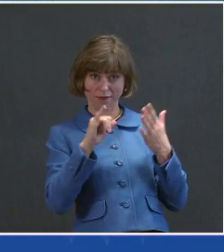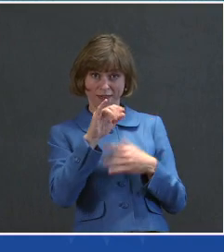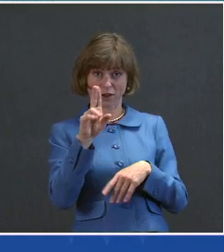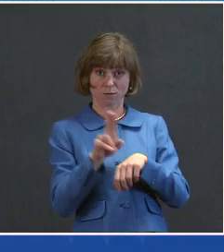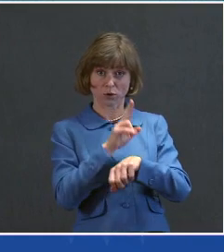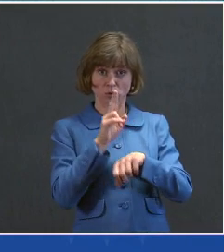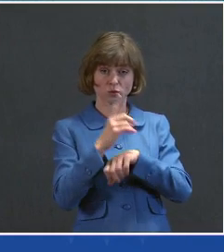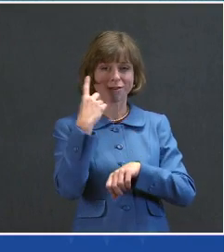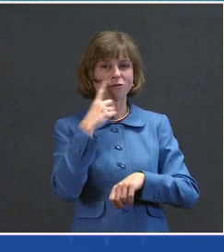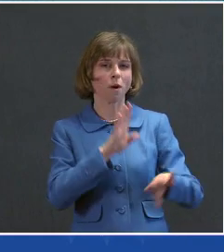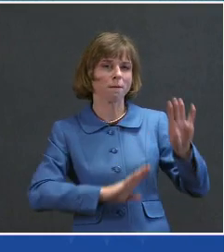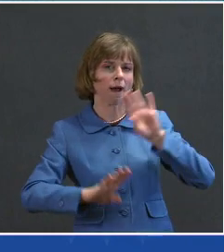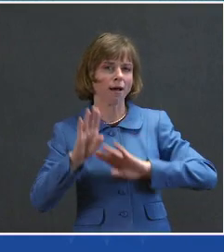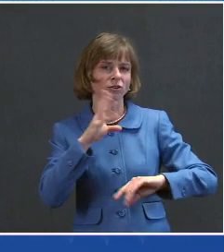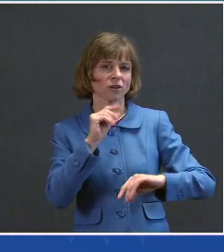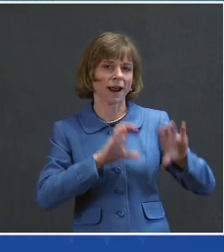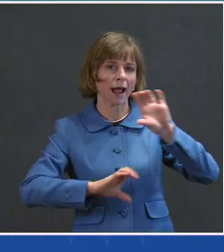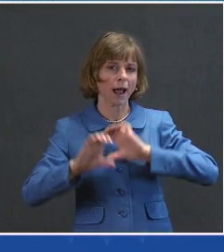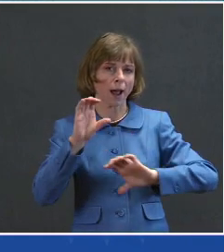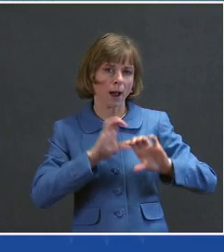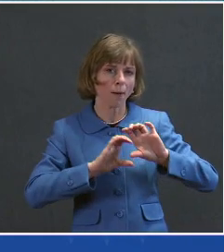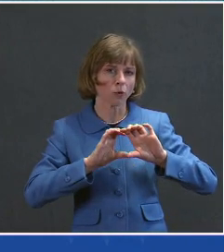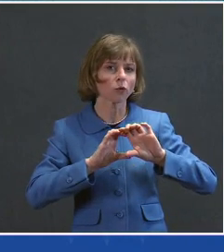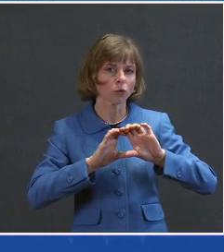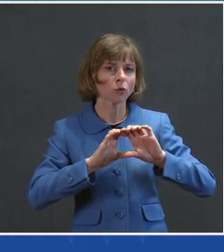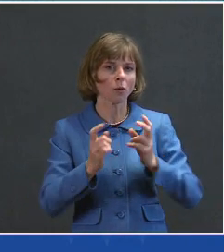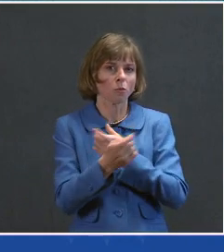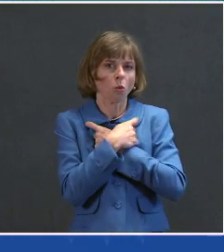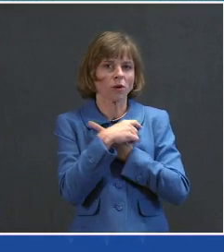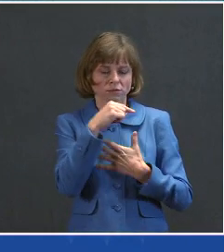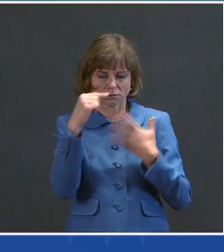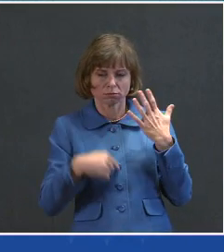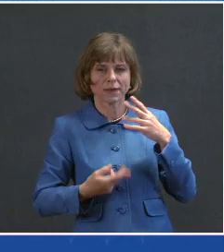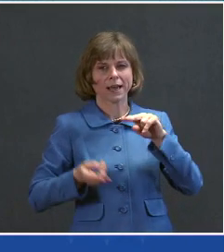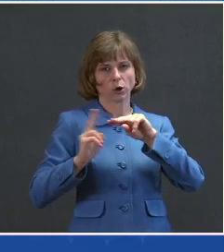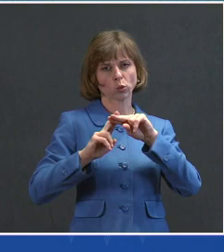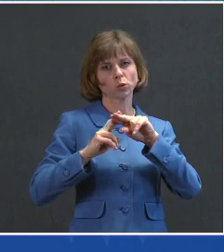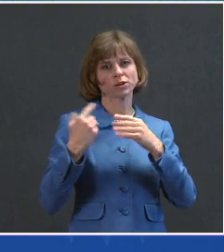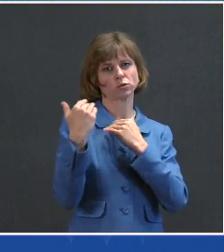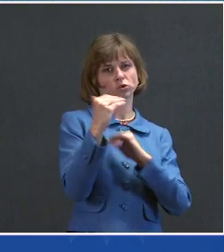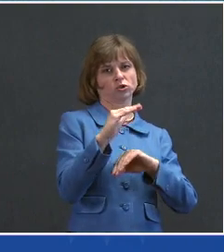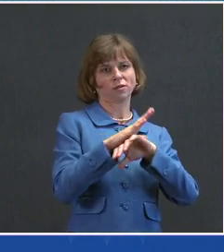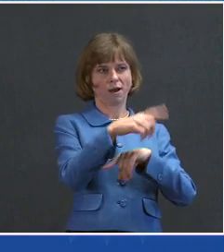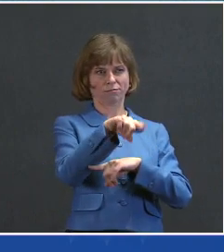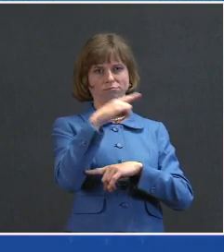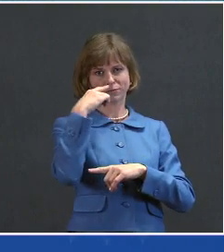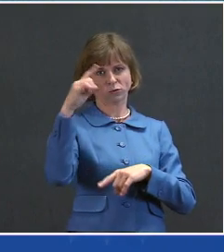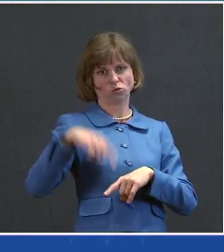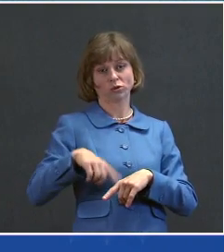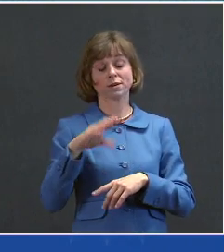and chemical production, and visa restrictions. And the Department of State, Commerce, and Treasury will also have releases out